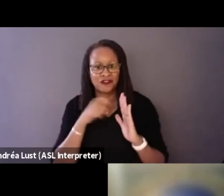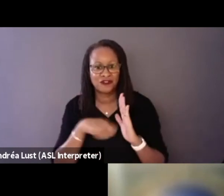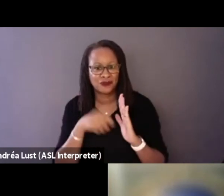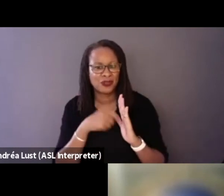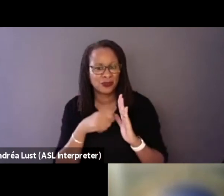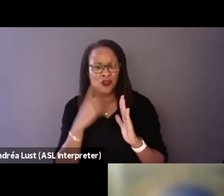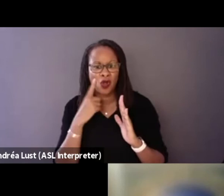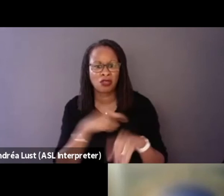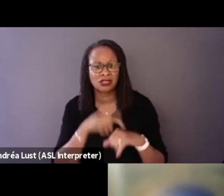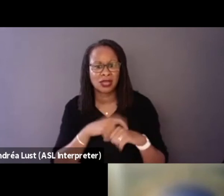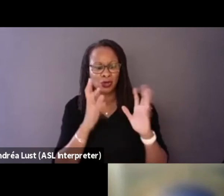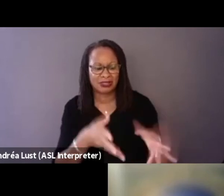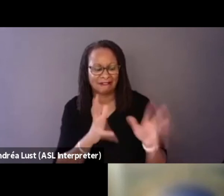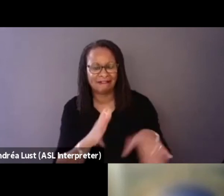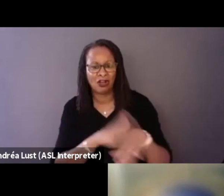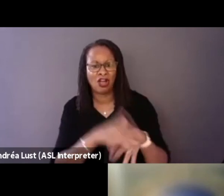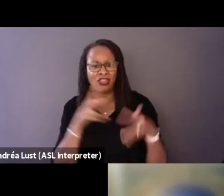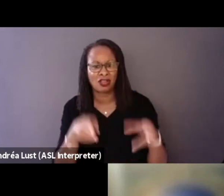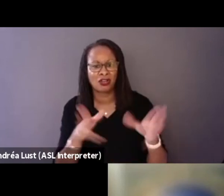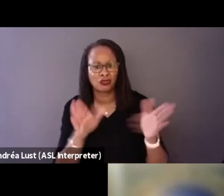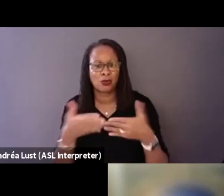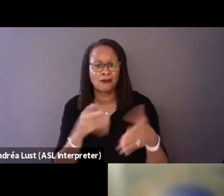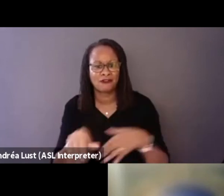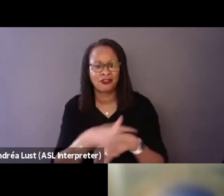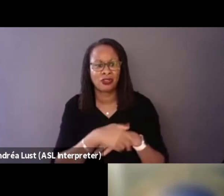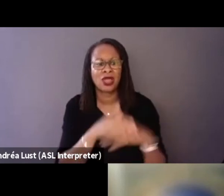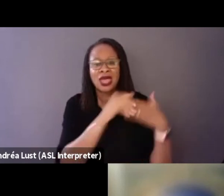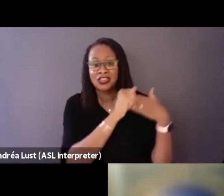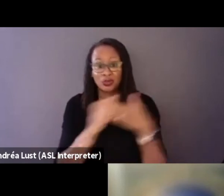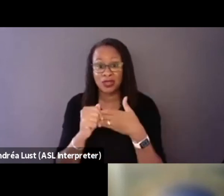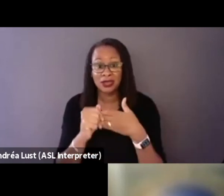You kind of led me to the next question that I wanted to really get from each of you.